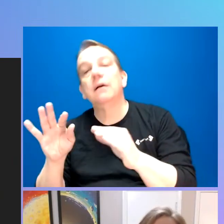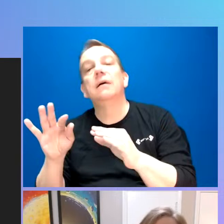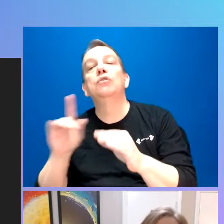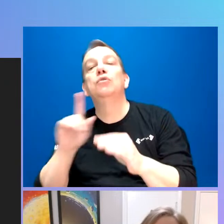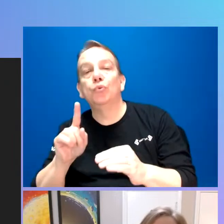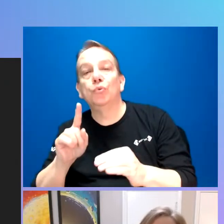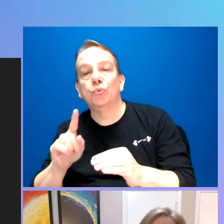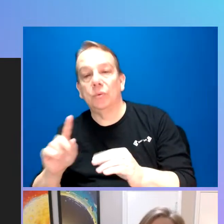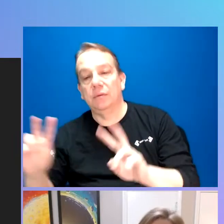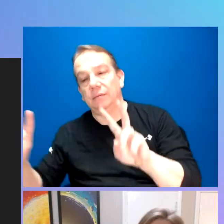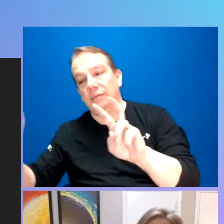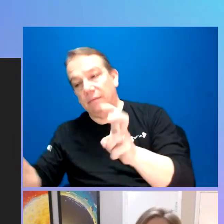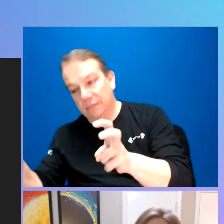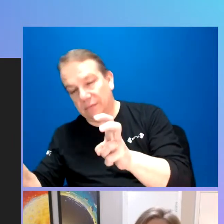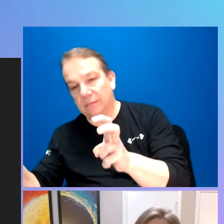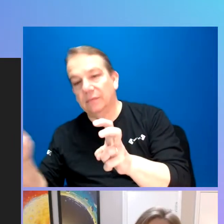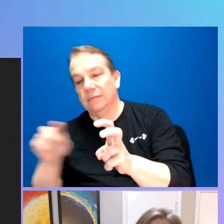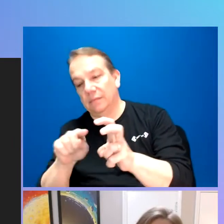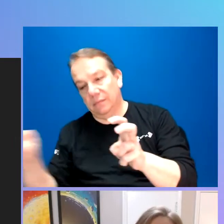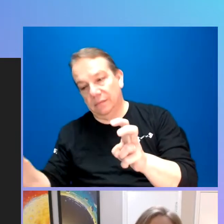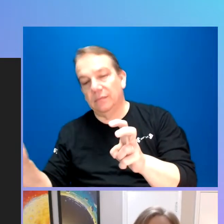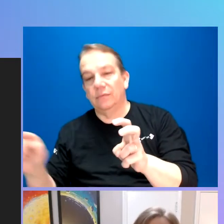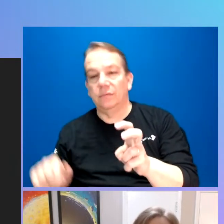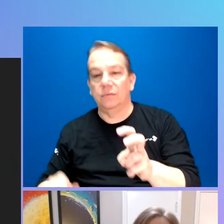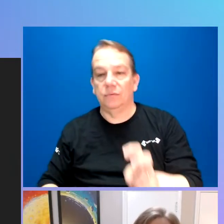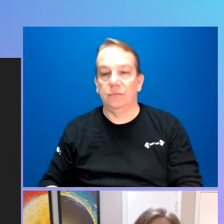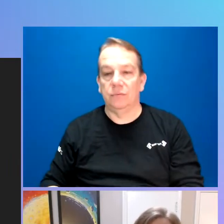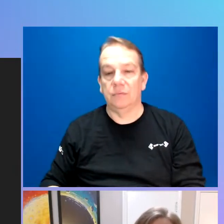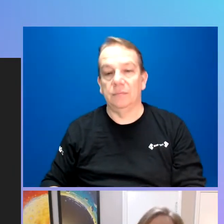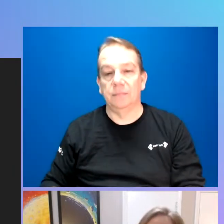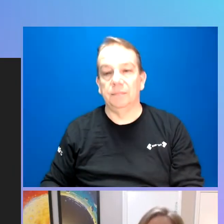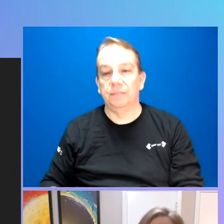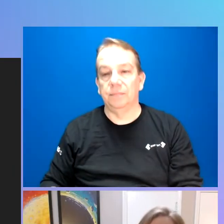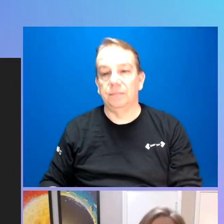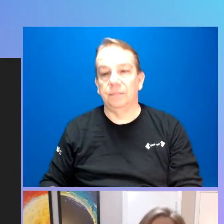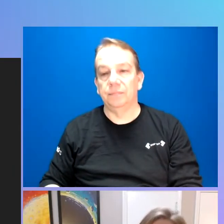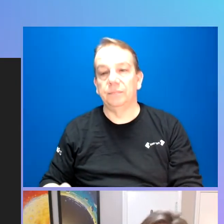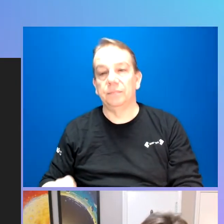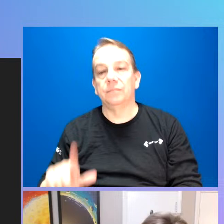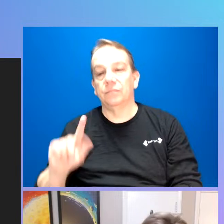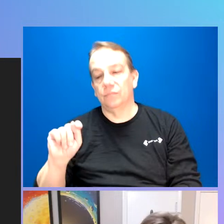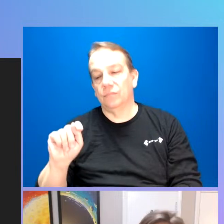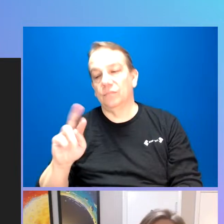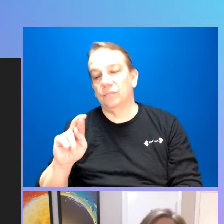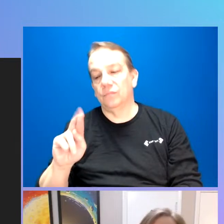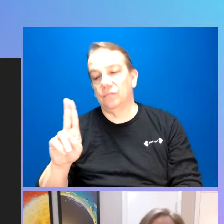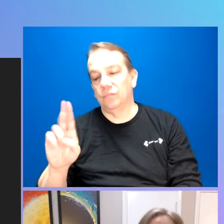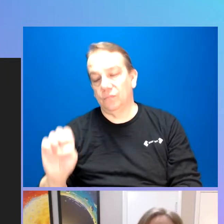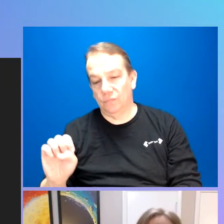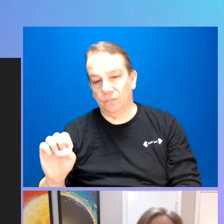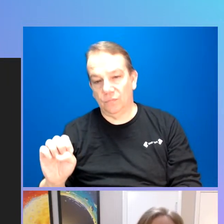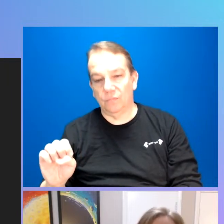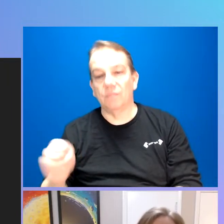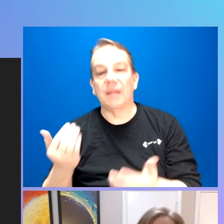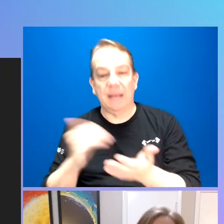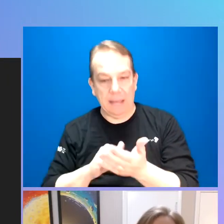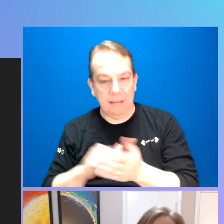dash pressed equals. The word